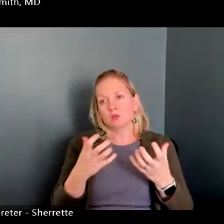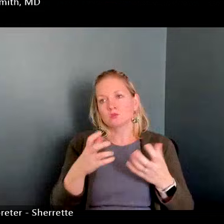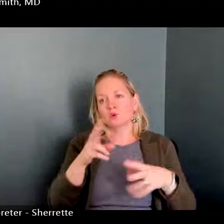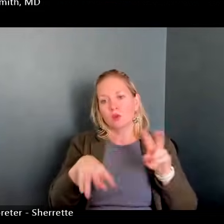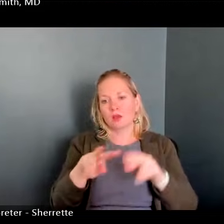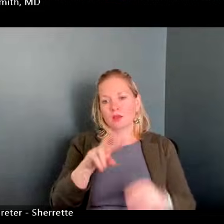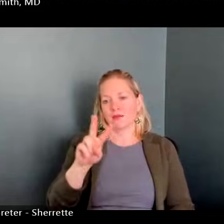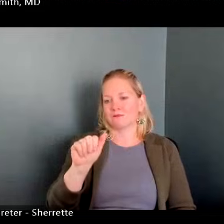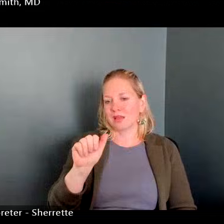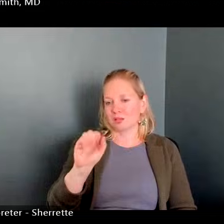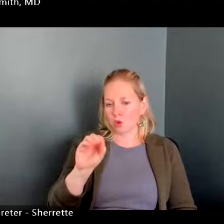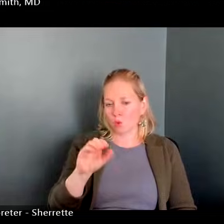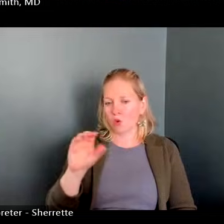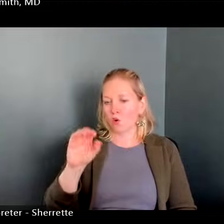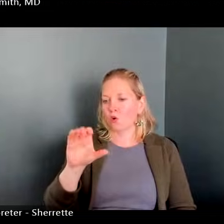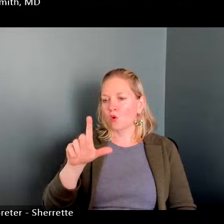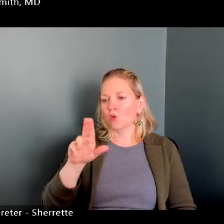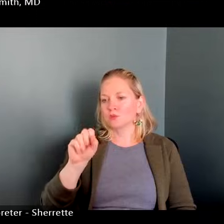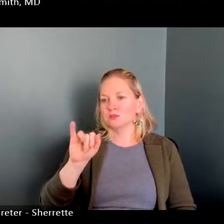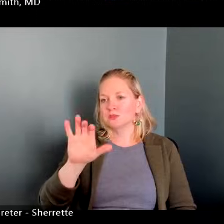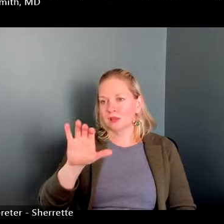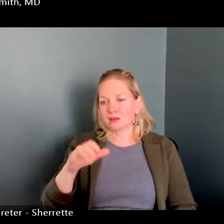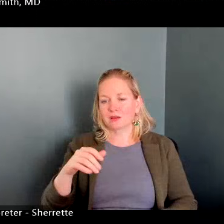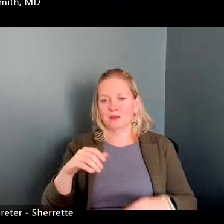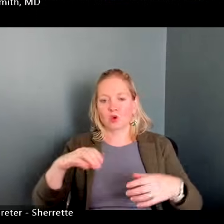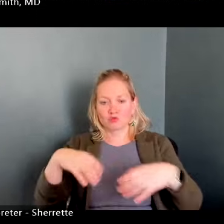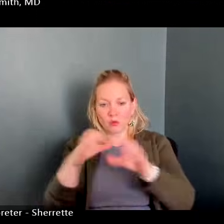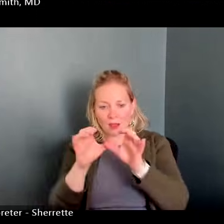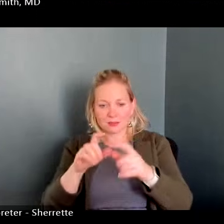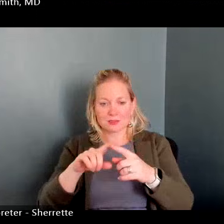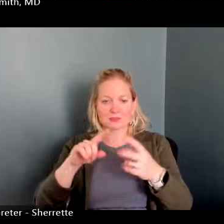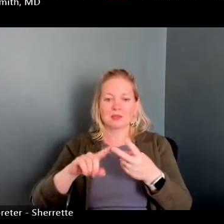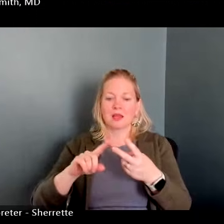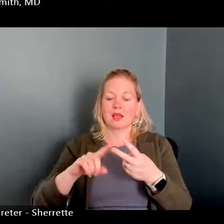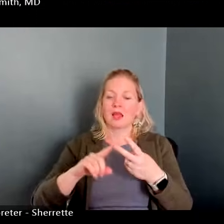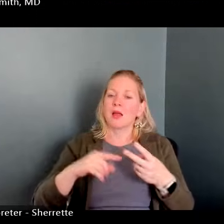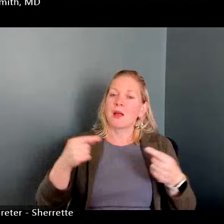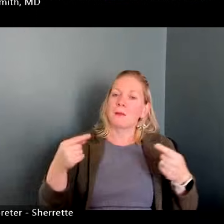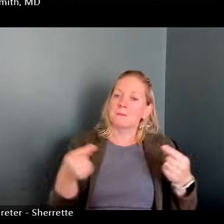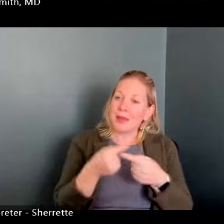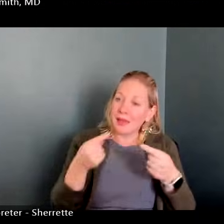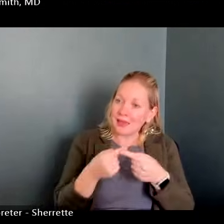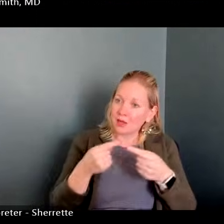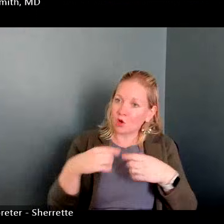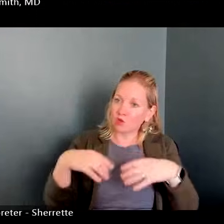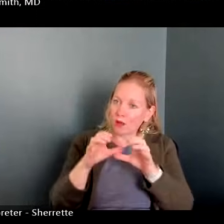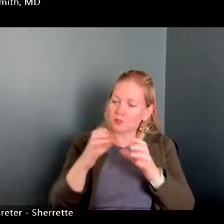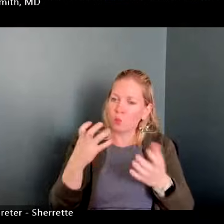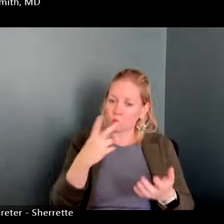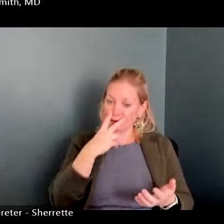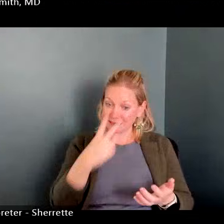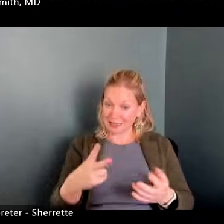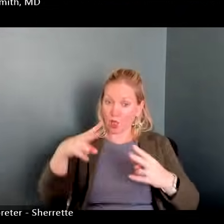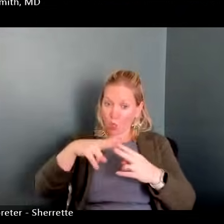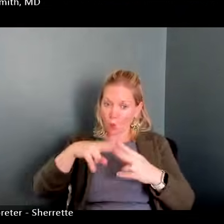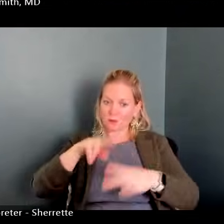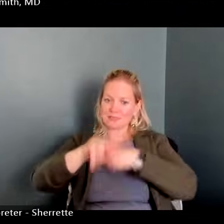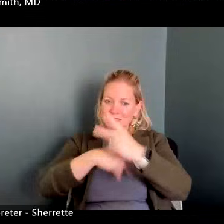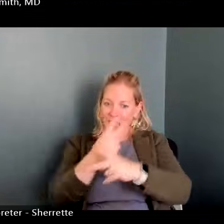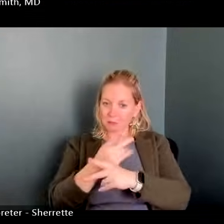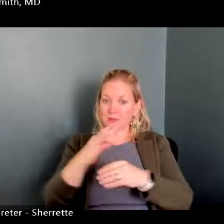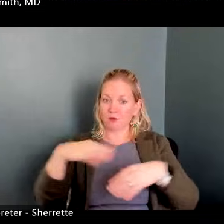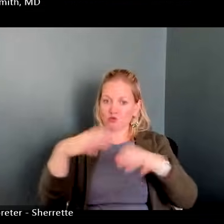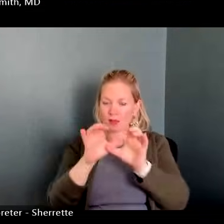crises or events and the pain crisis, you know, going down? Are they being completely resolved